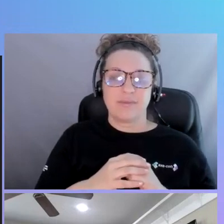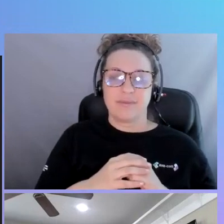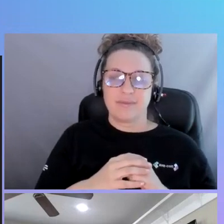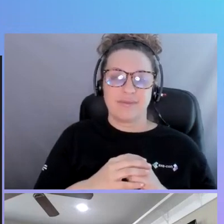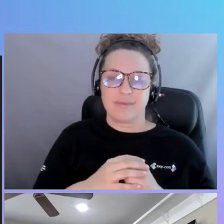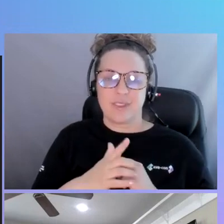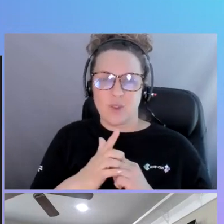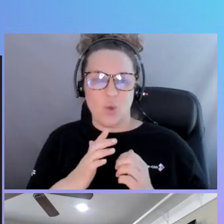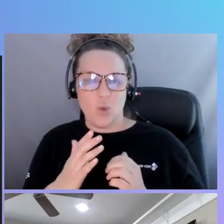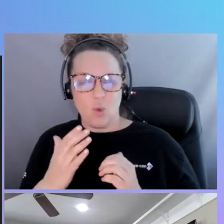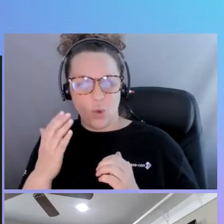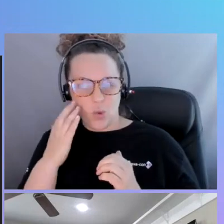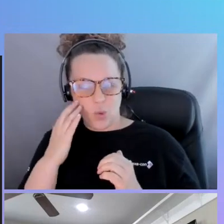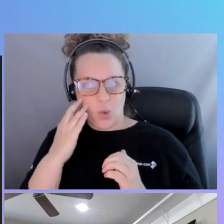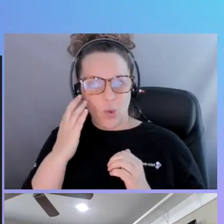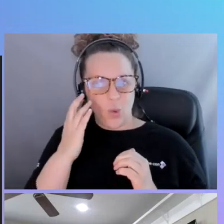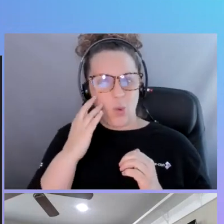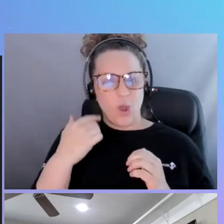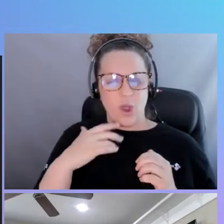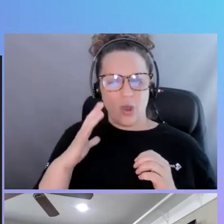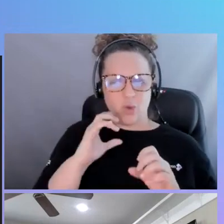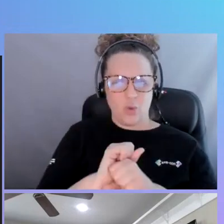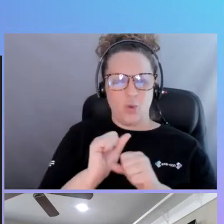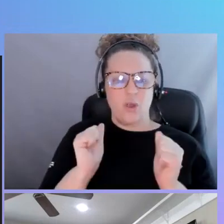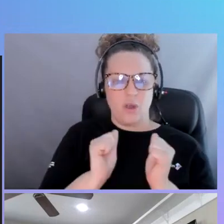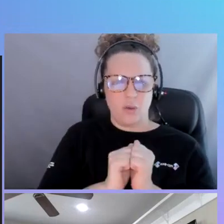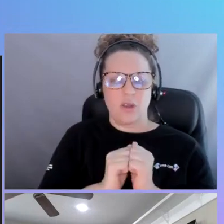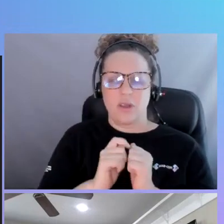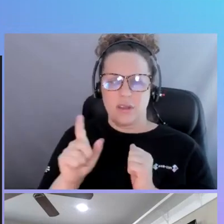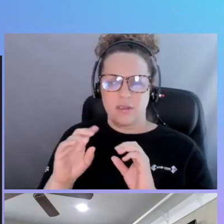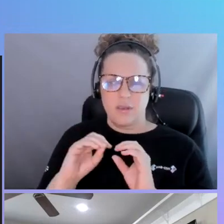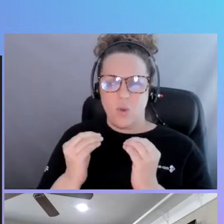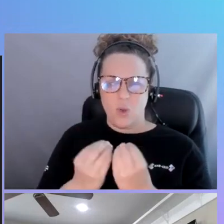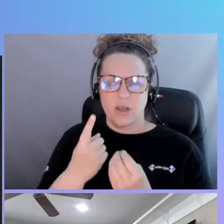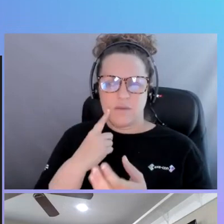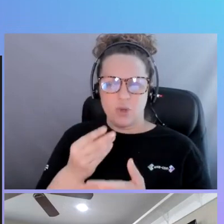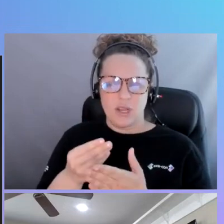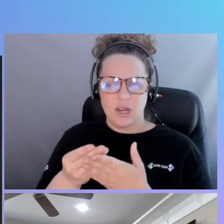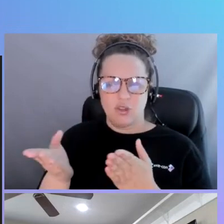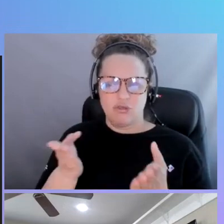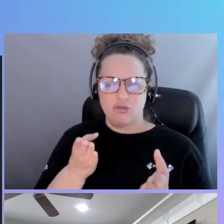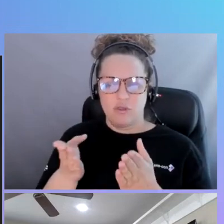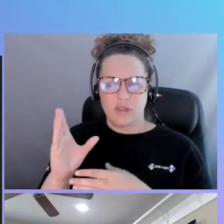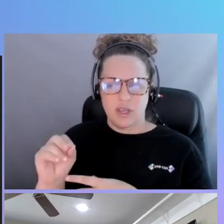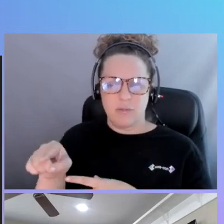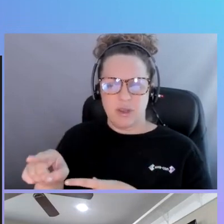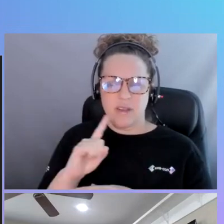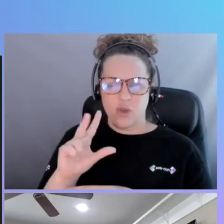an awareness of my I used to work for, uh, an organization, a financial services company of about 35,000 people. So it was a